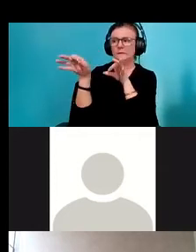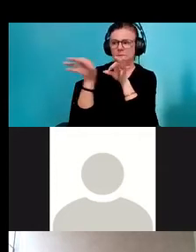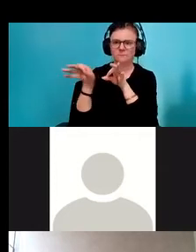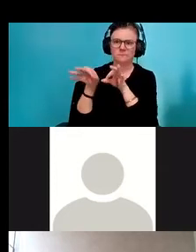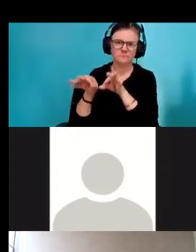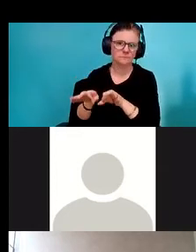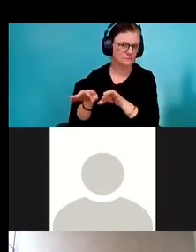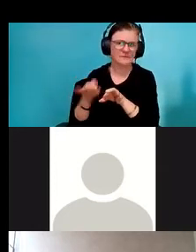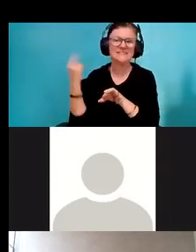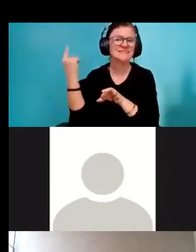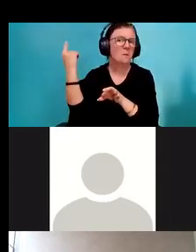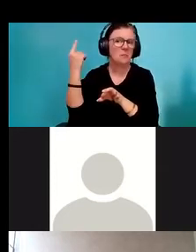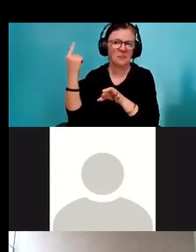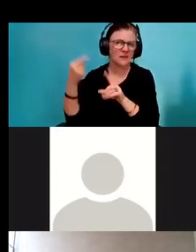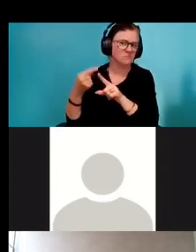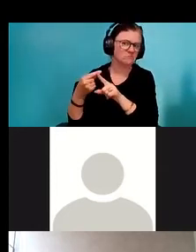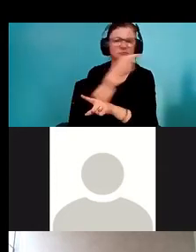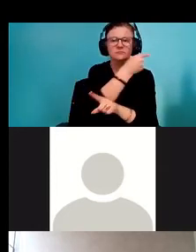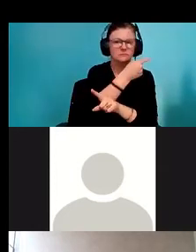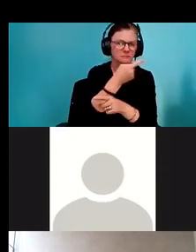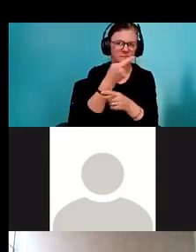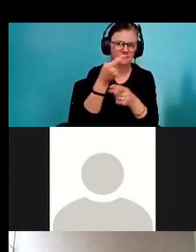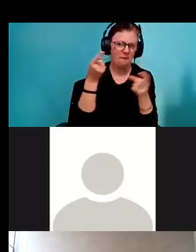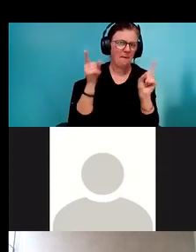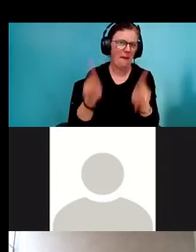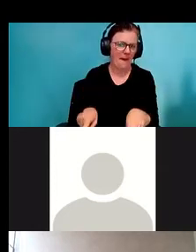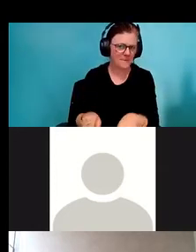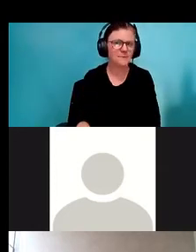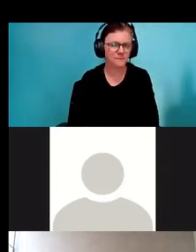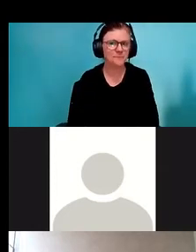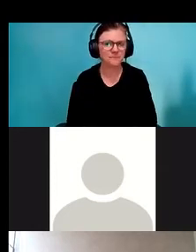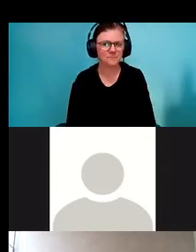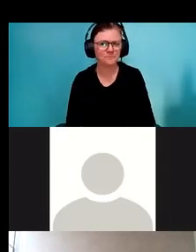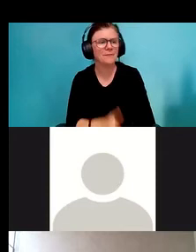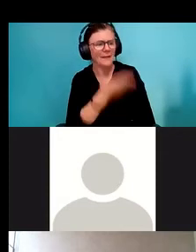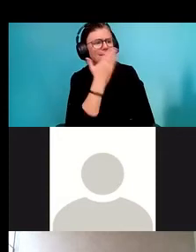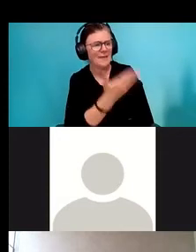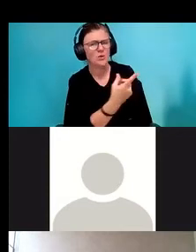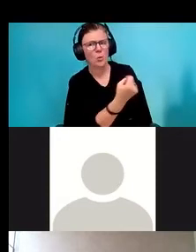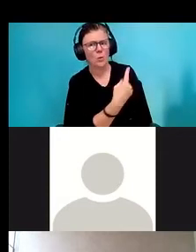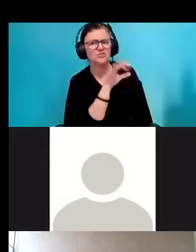some unforeseen circumstances. So thanks for that question, Monica.